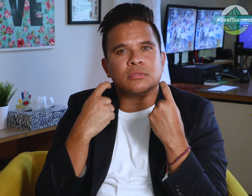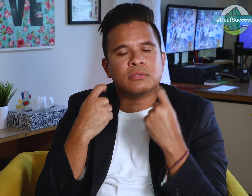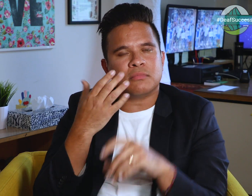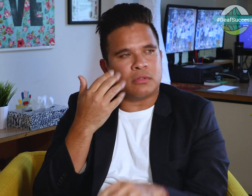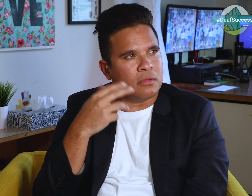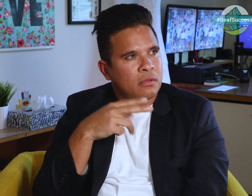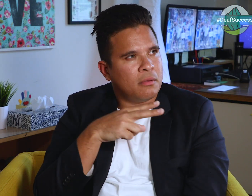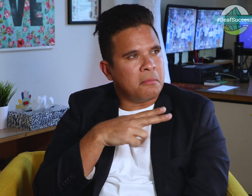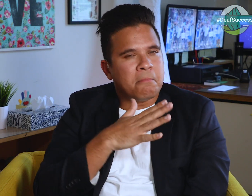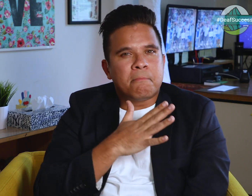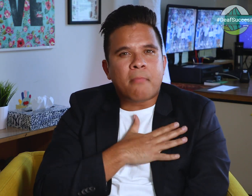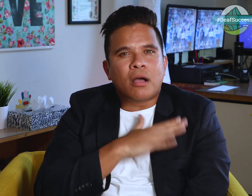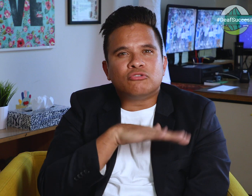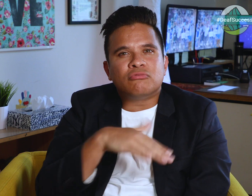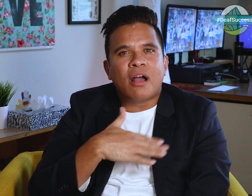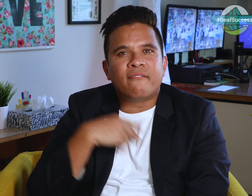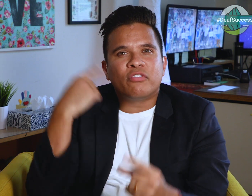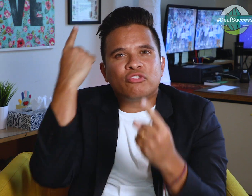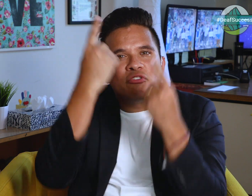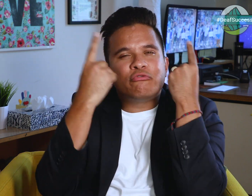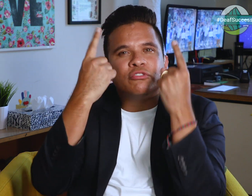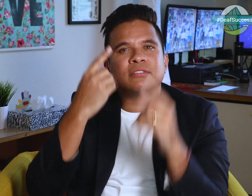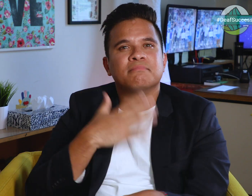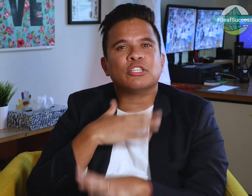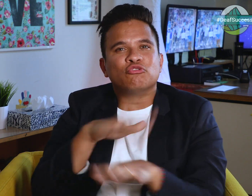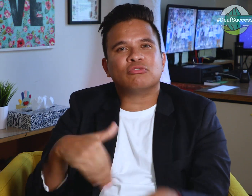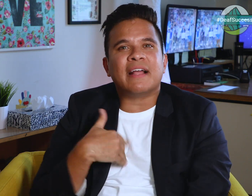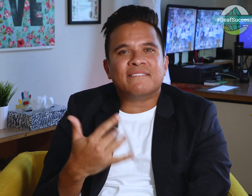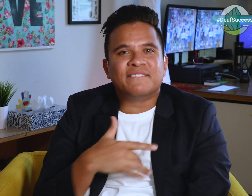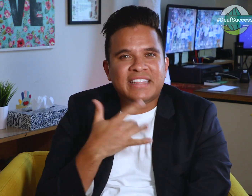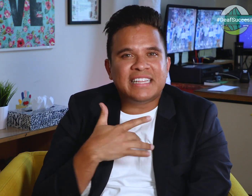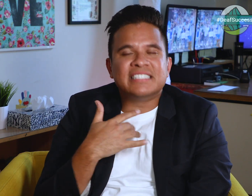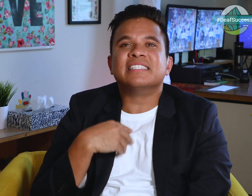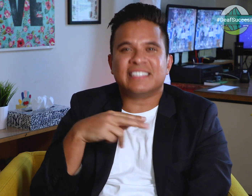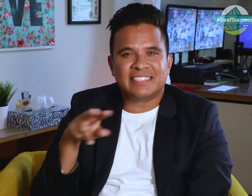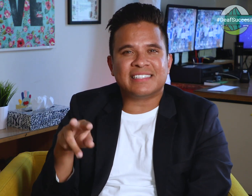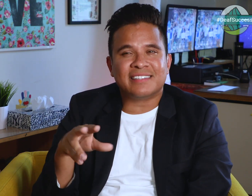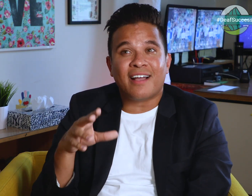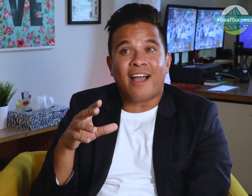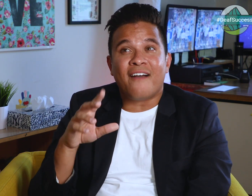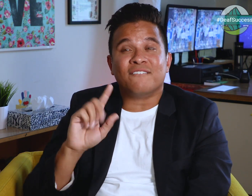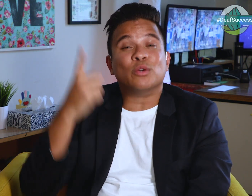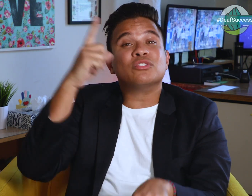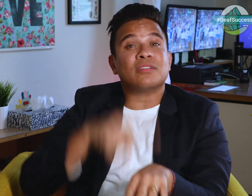I have seen families cry as they realize their child has dreams, thoughts, and feelings.